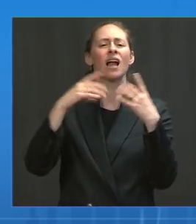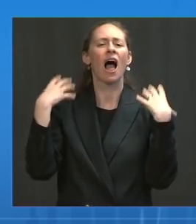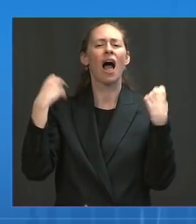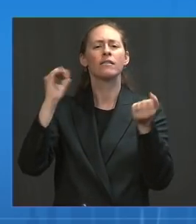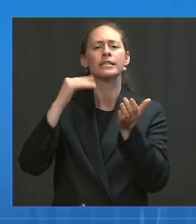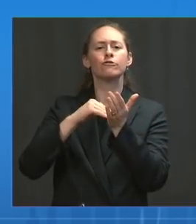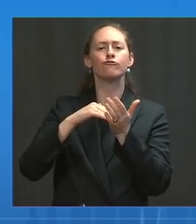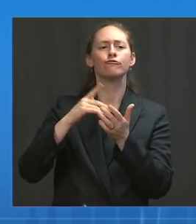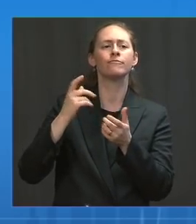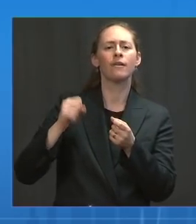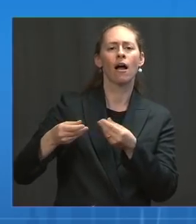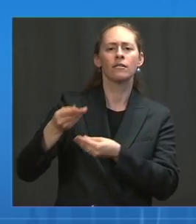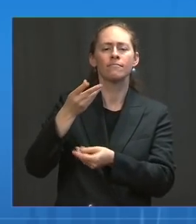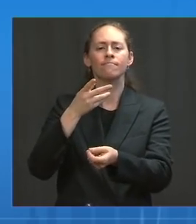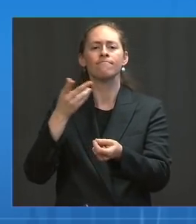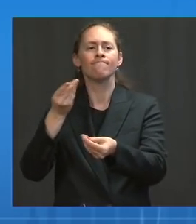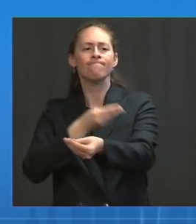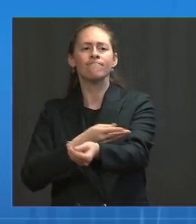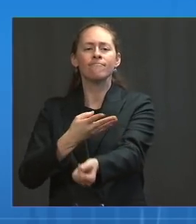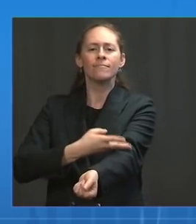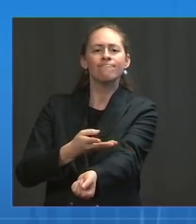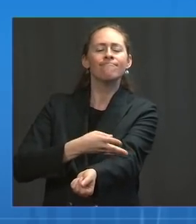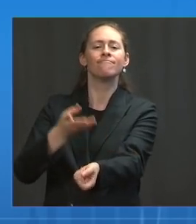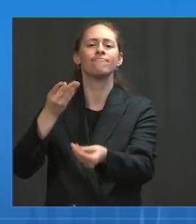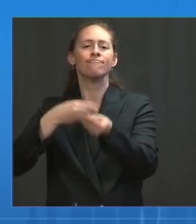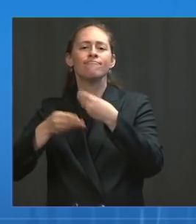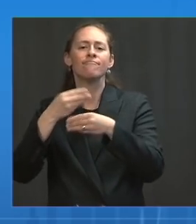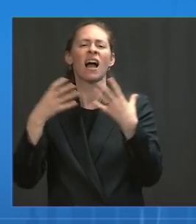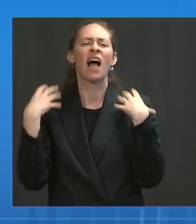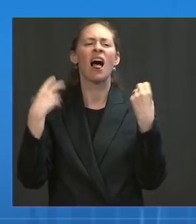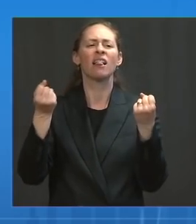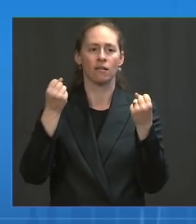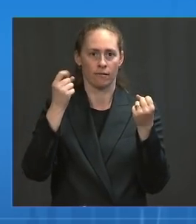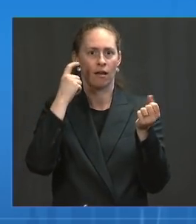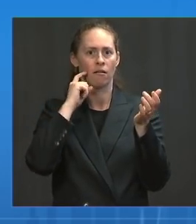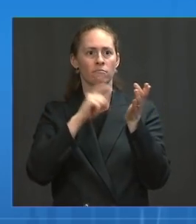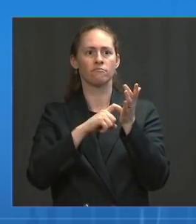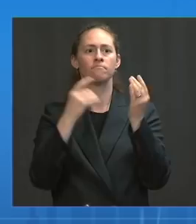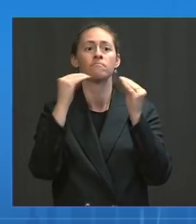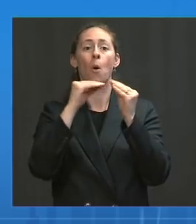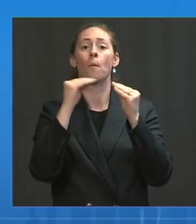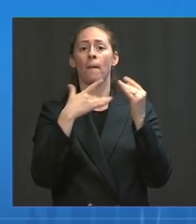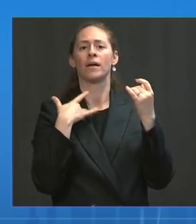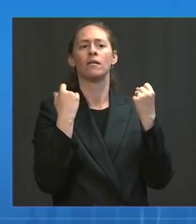at pharmacies have been to people of color. And over 50 percent of vaccines administered